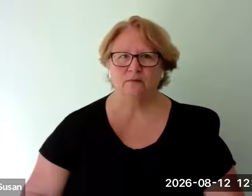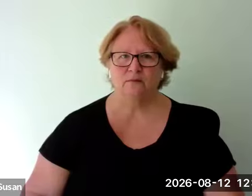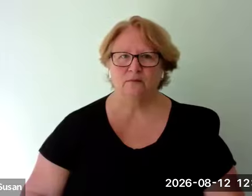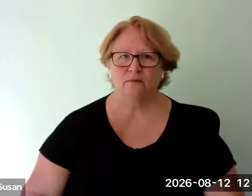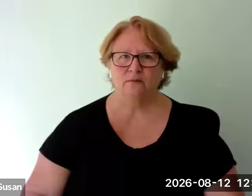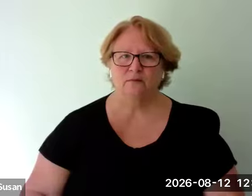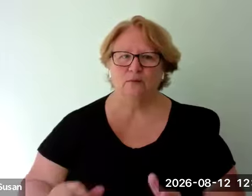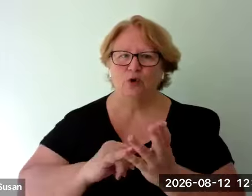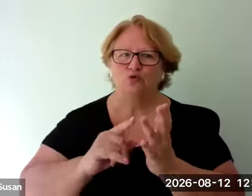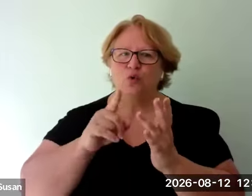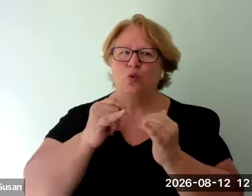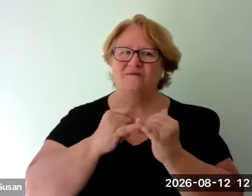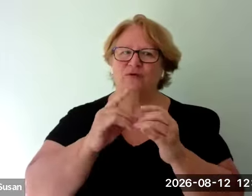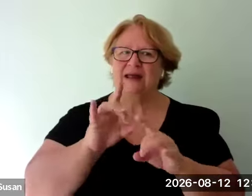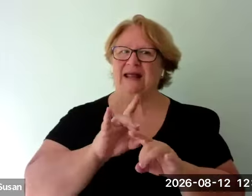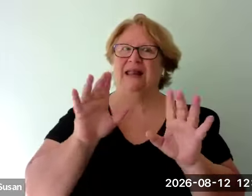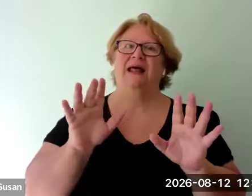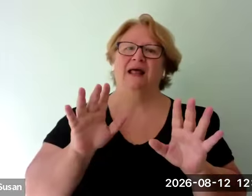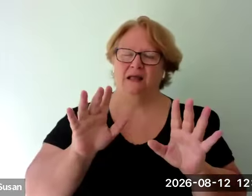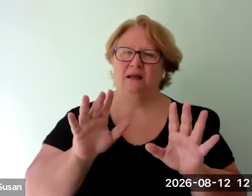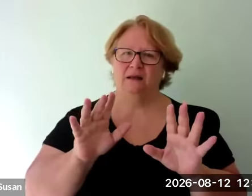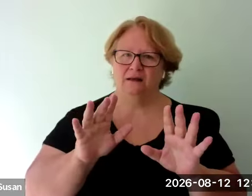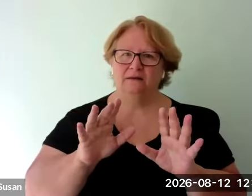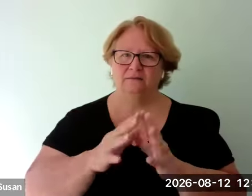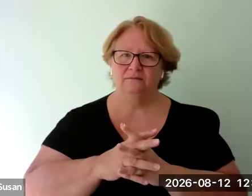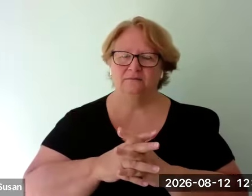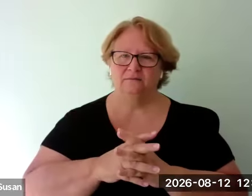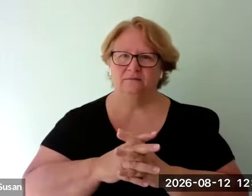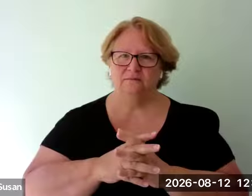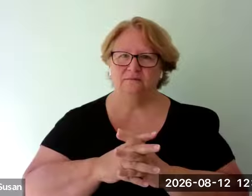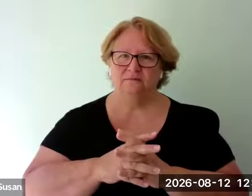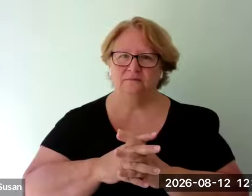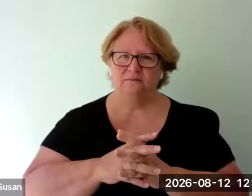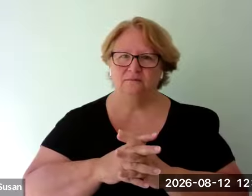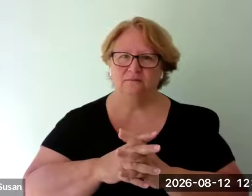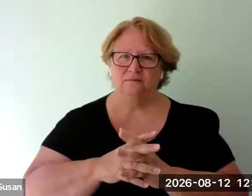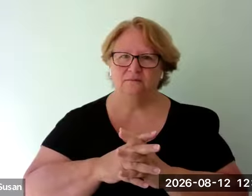form actually will tell you how many words there are - how